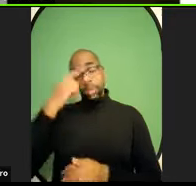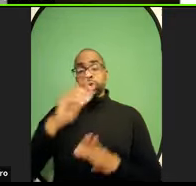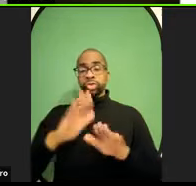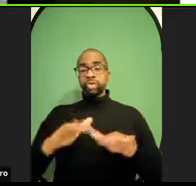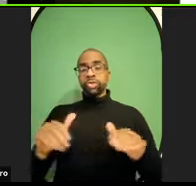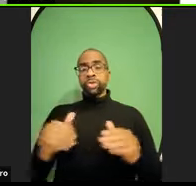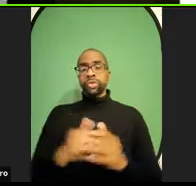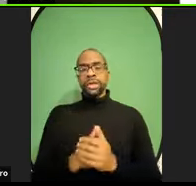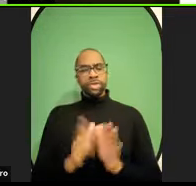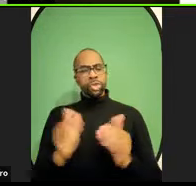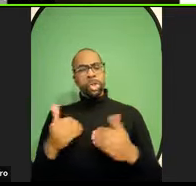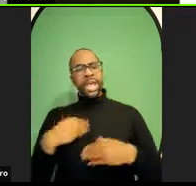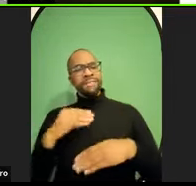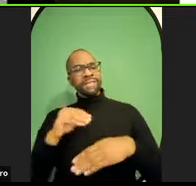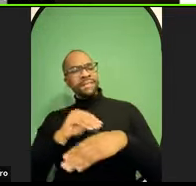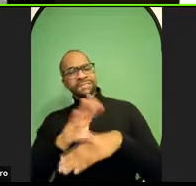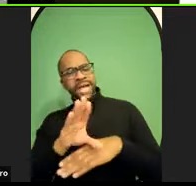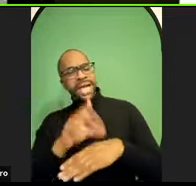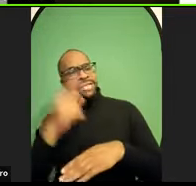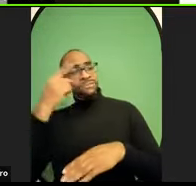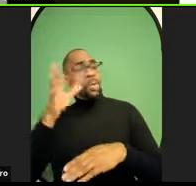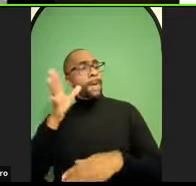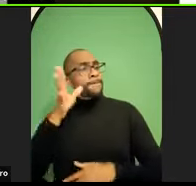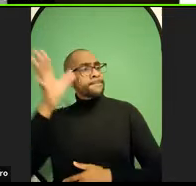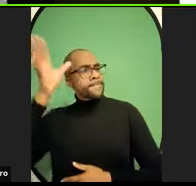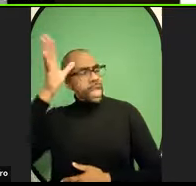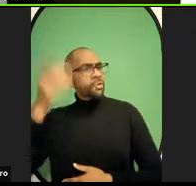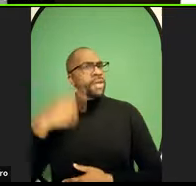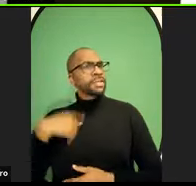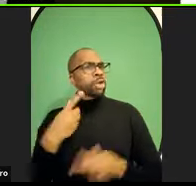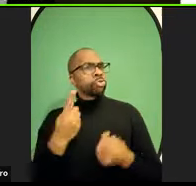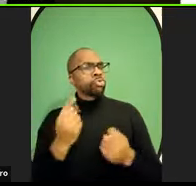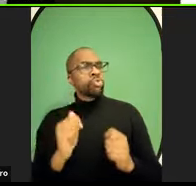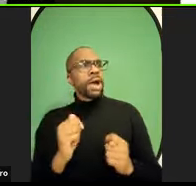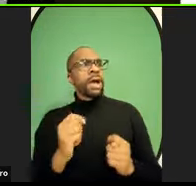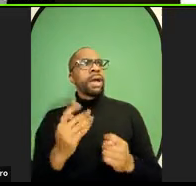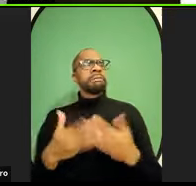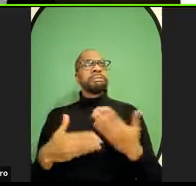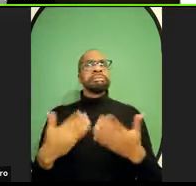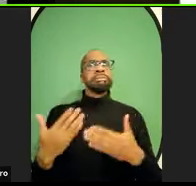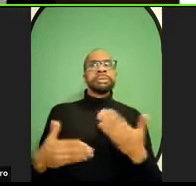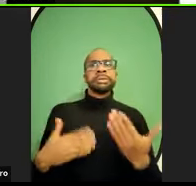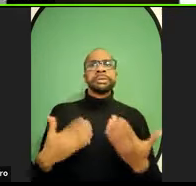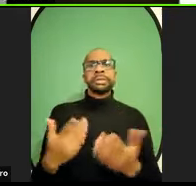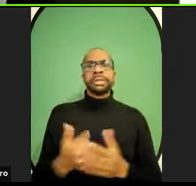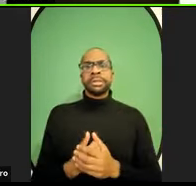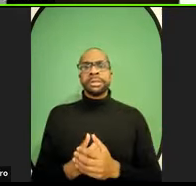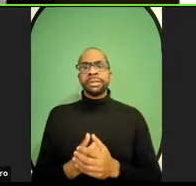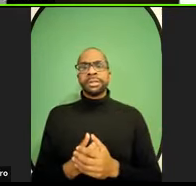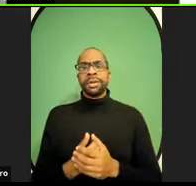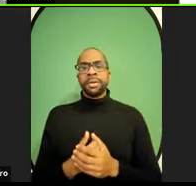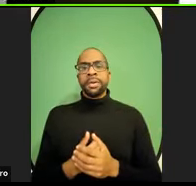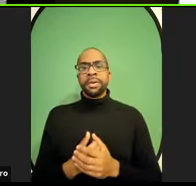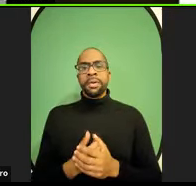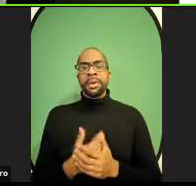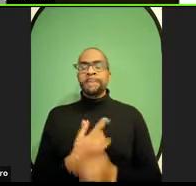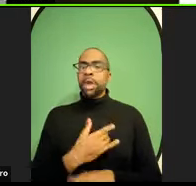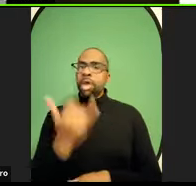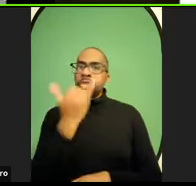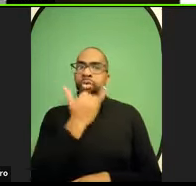in, In, in our families, especially in, In, in our families, especially for our younger ones the little ones. Do you have any. advice advice for those parents advice for those parents that are trying to navigate all are trying to navigate all of